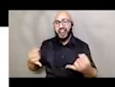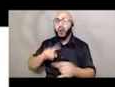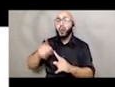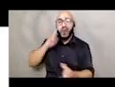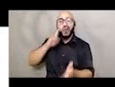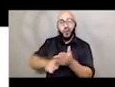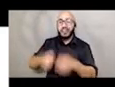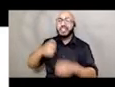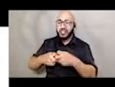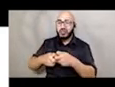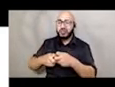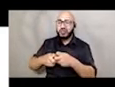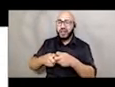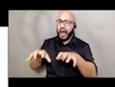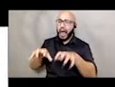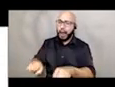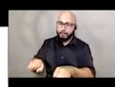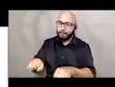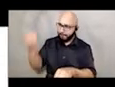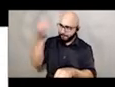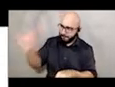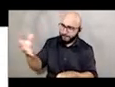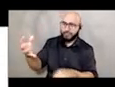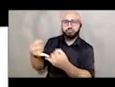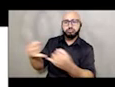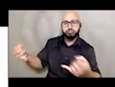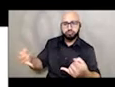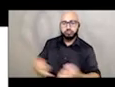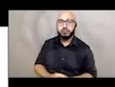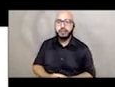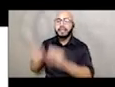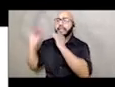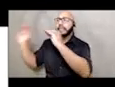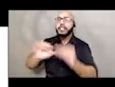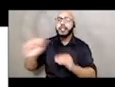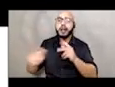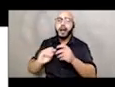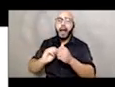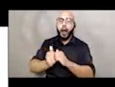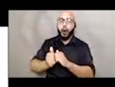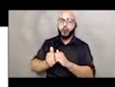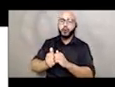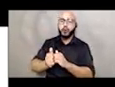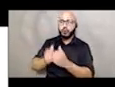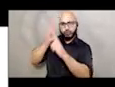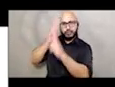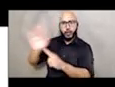Teach others how to respect your boundaries by being consistent and by respecting yourself.